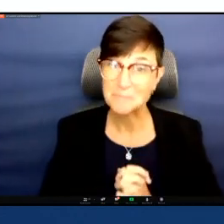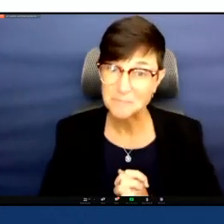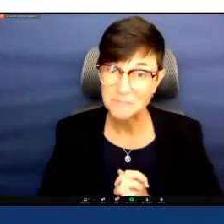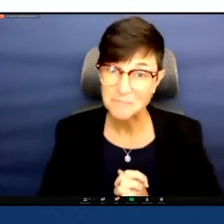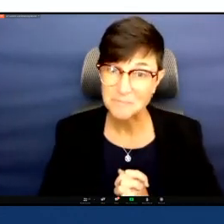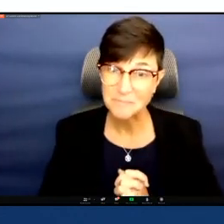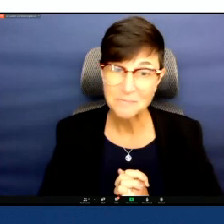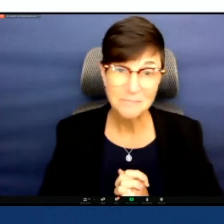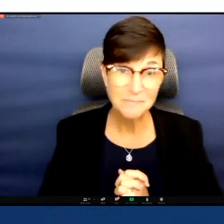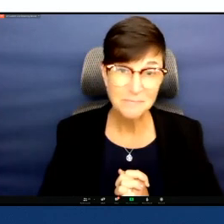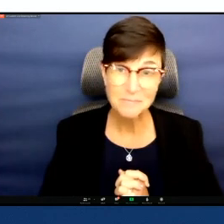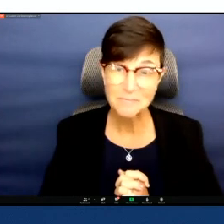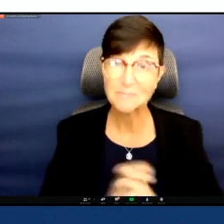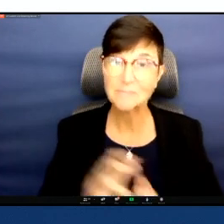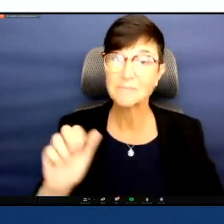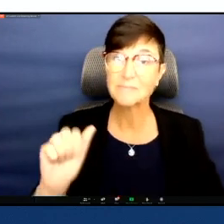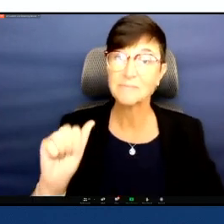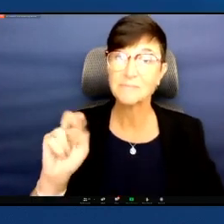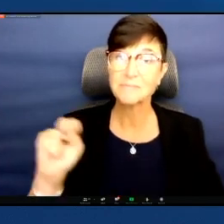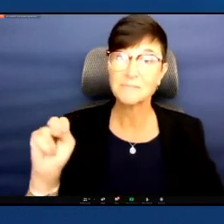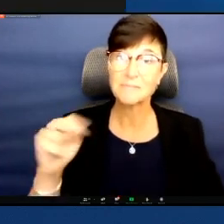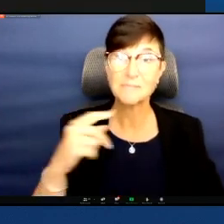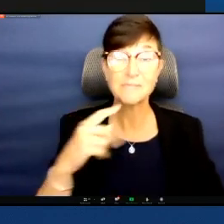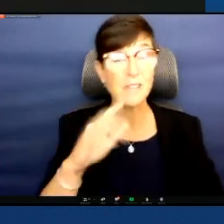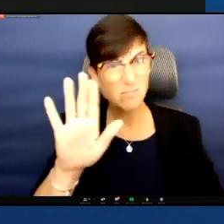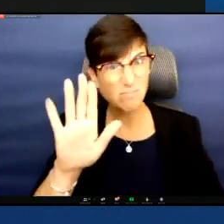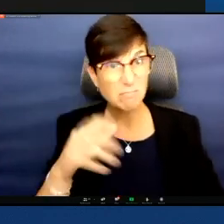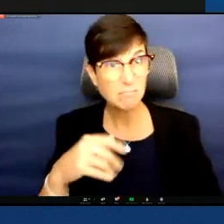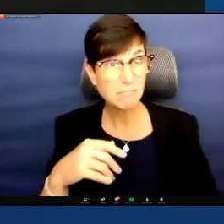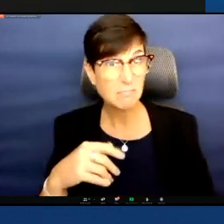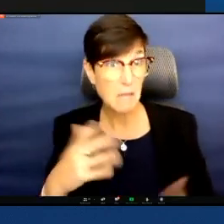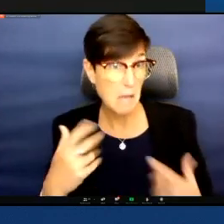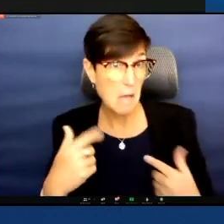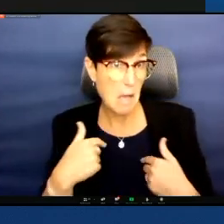Well, I'll just say, unless Amanda or Kim, you have something you want to say,